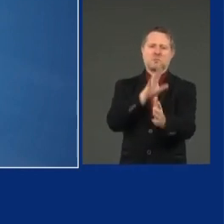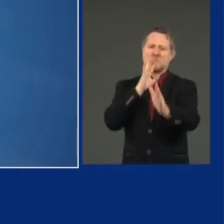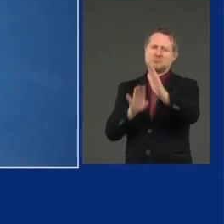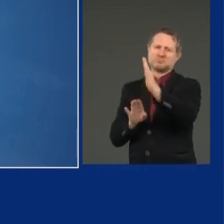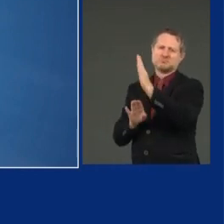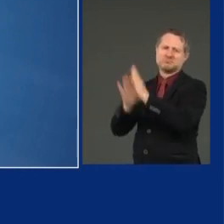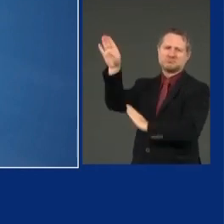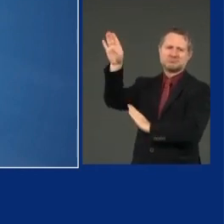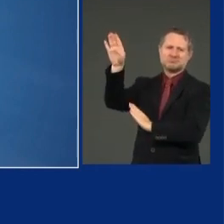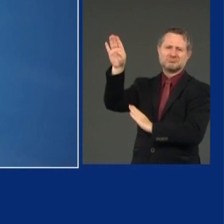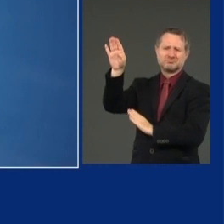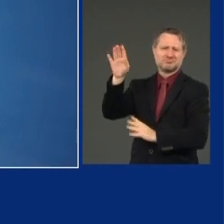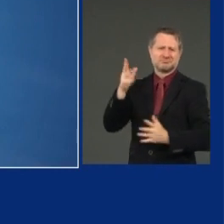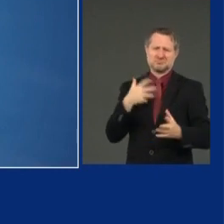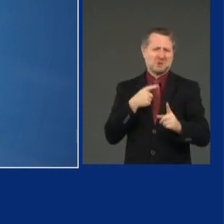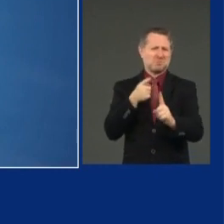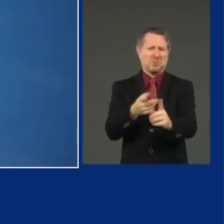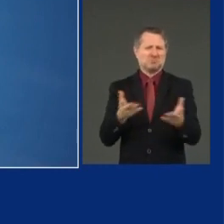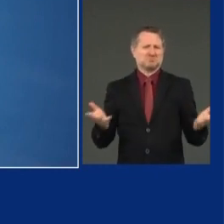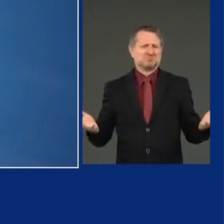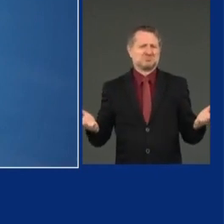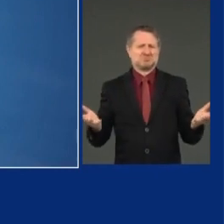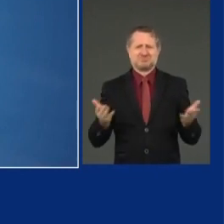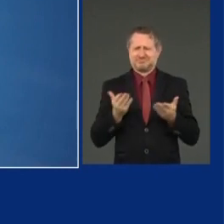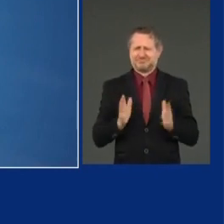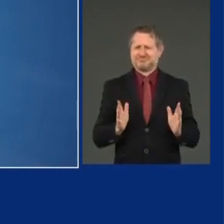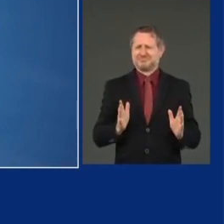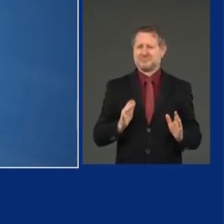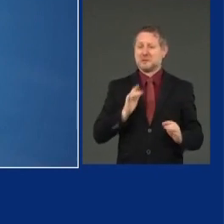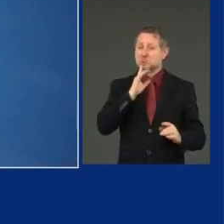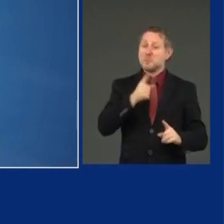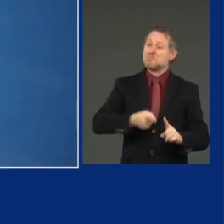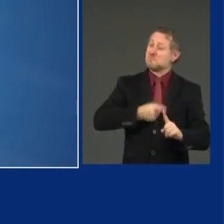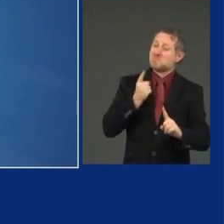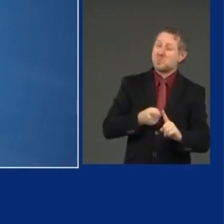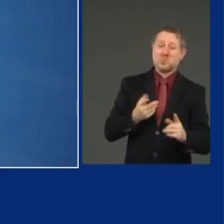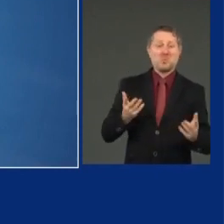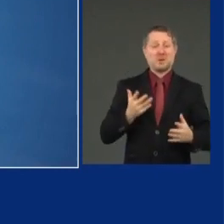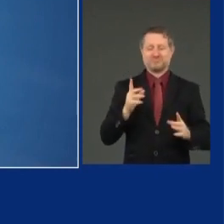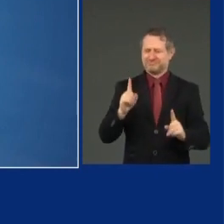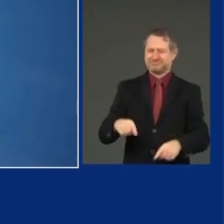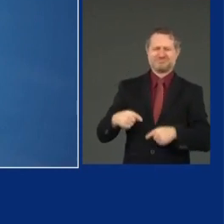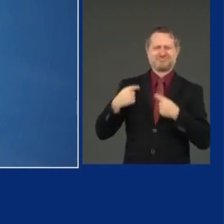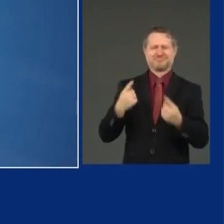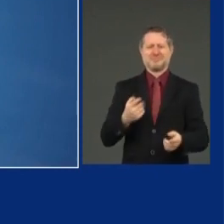UNDISCIPLINED, YOU WILL SEE THAT INFECTION RATE GO UP.